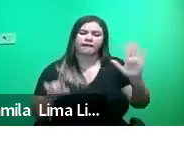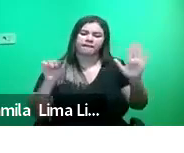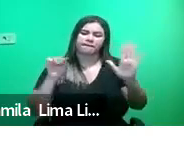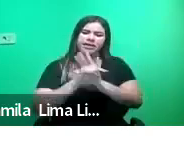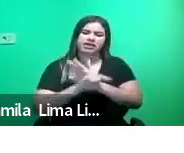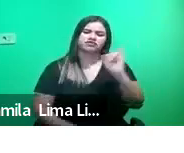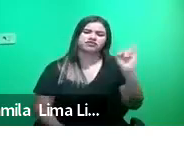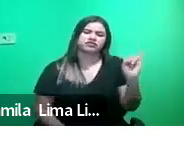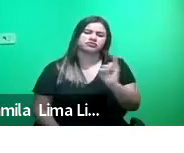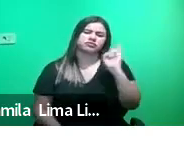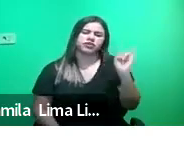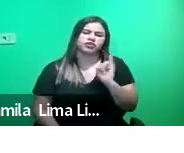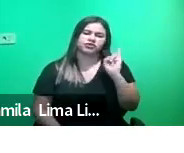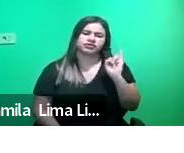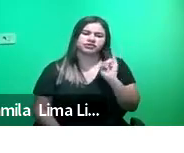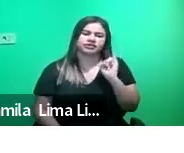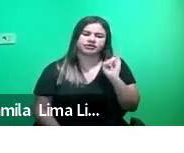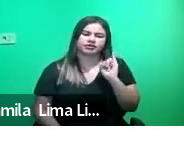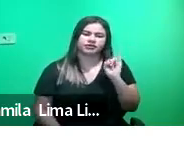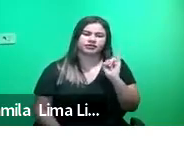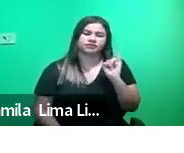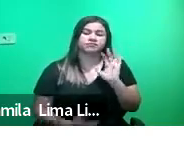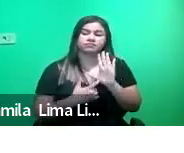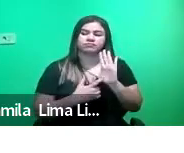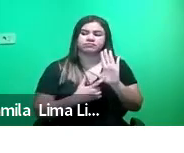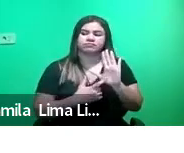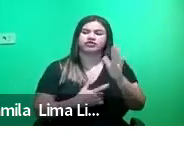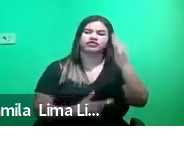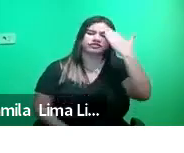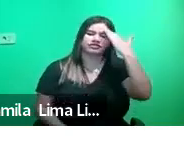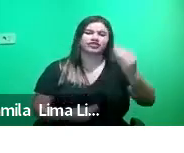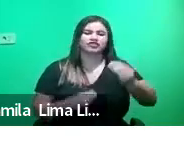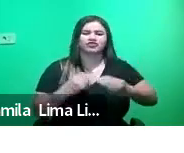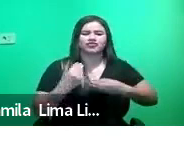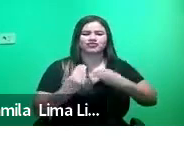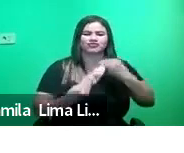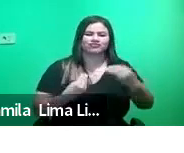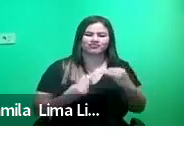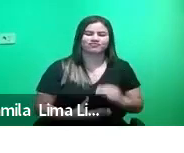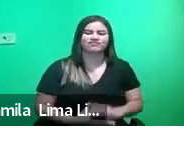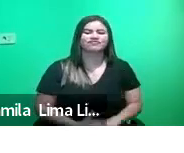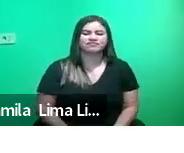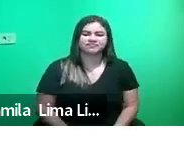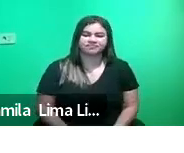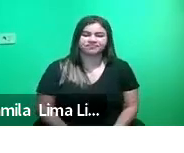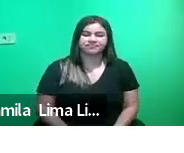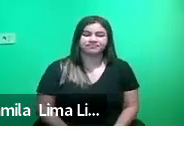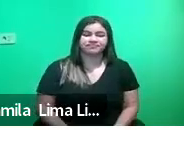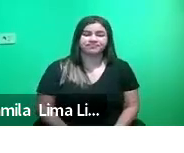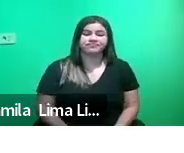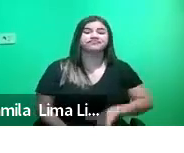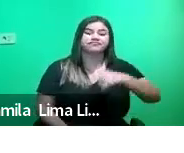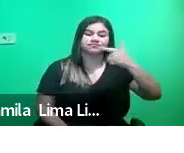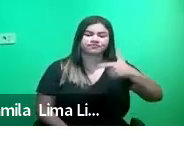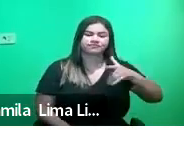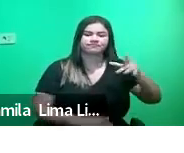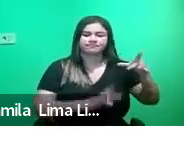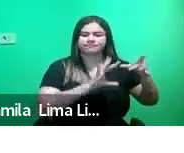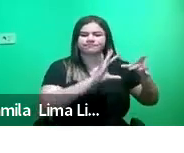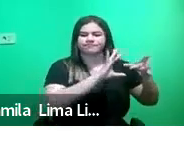it? How do we it? do we? How do we make sense of this this? this? and in this in this context this context? think it's also very valuable to